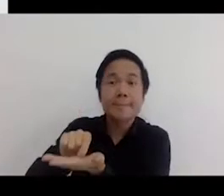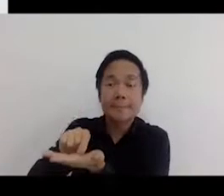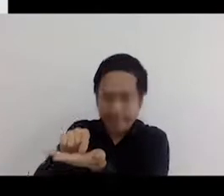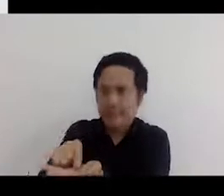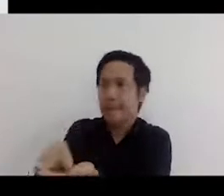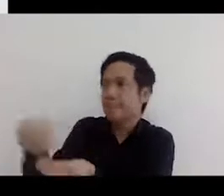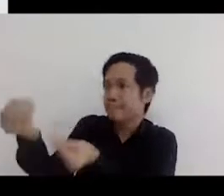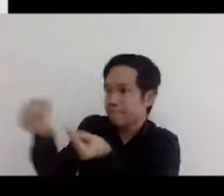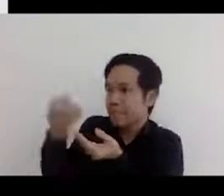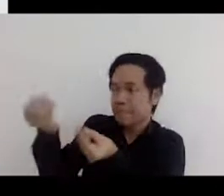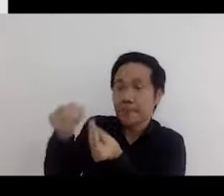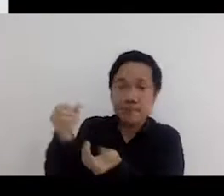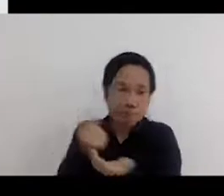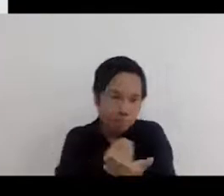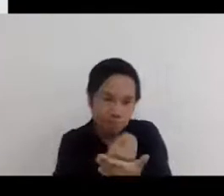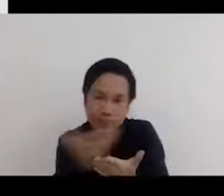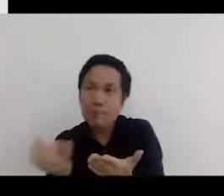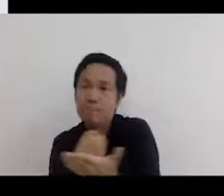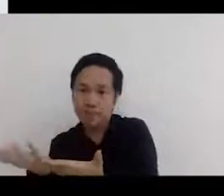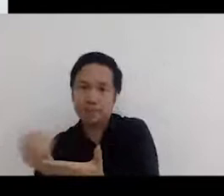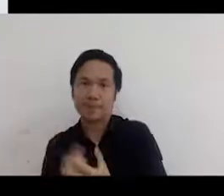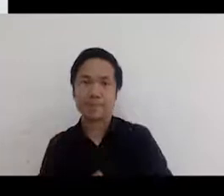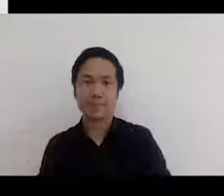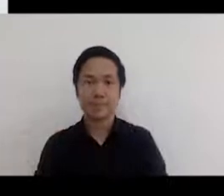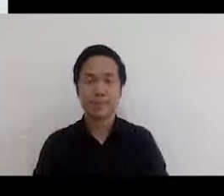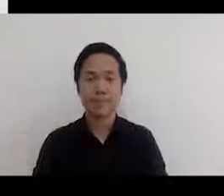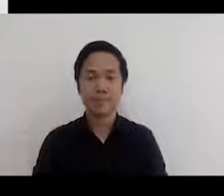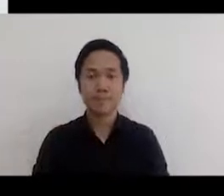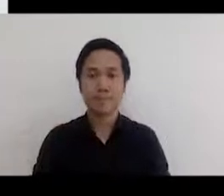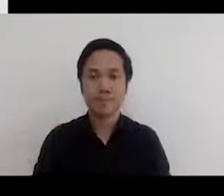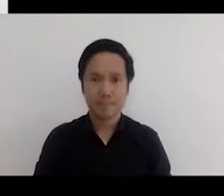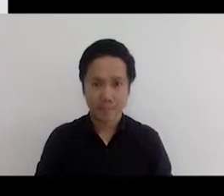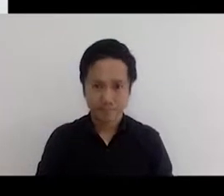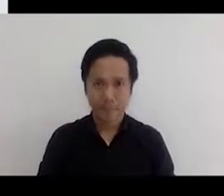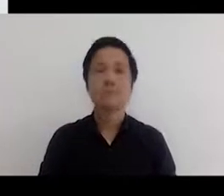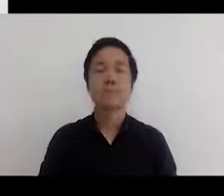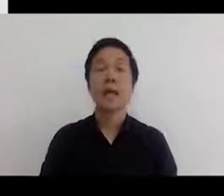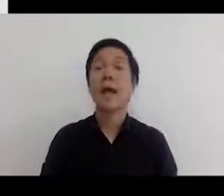for protection and safety of persons with disabilities in light of COVID-19.